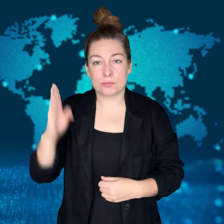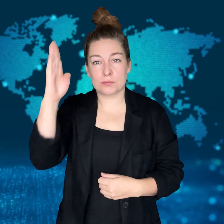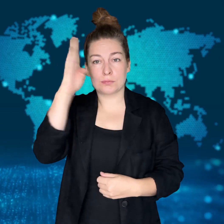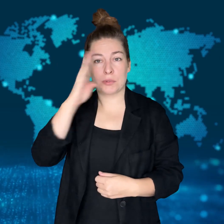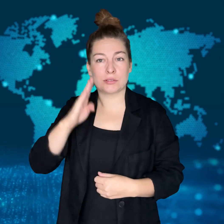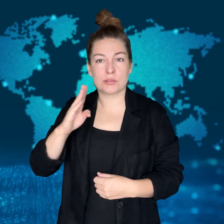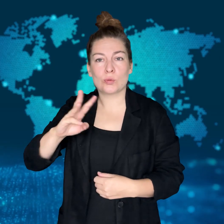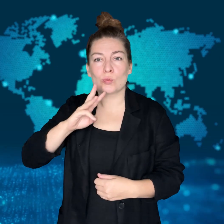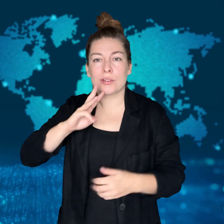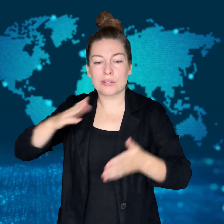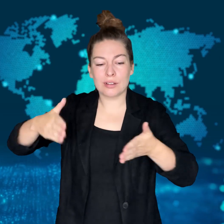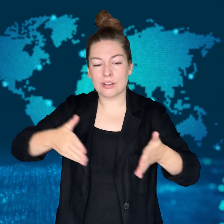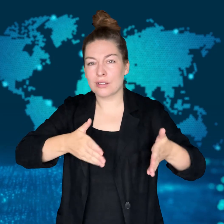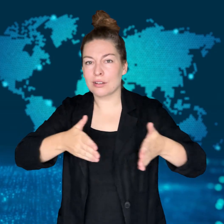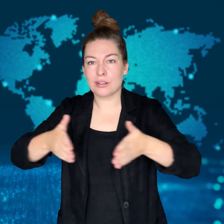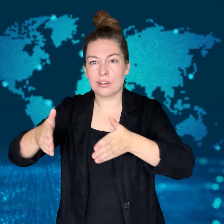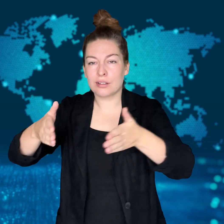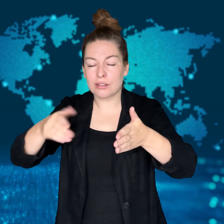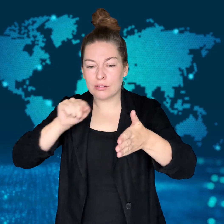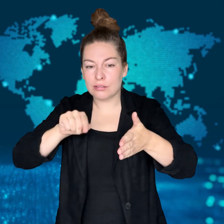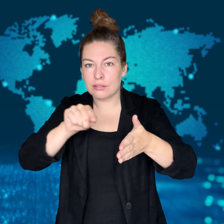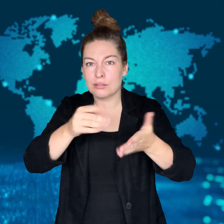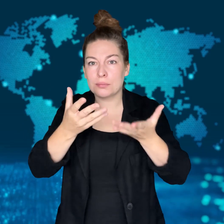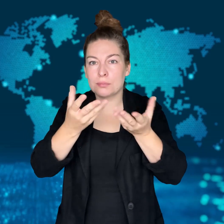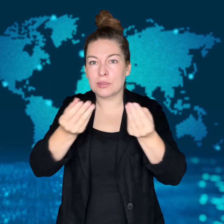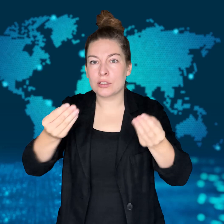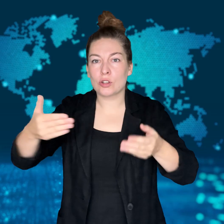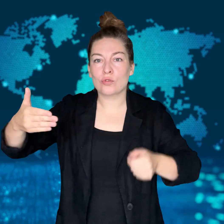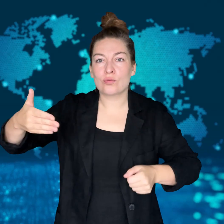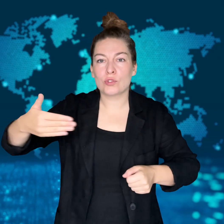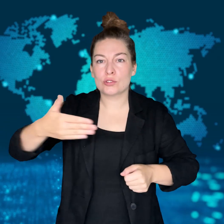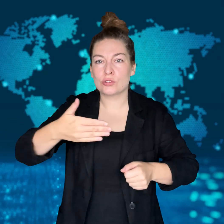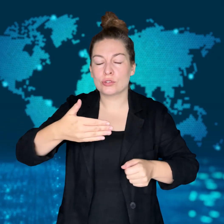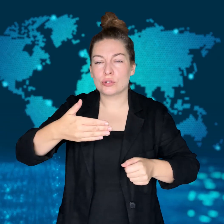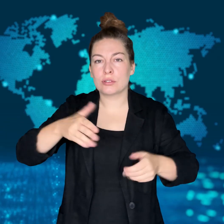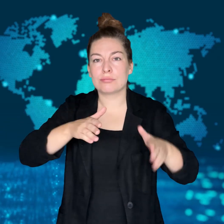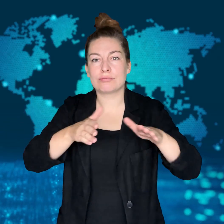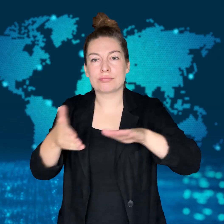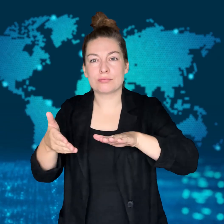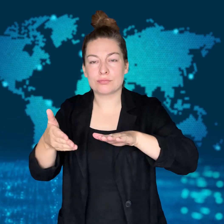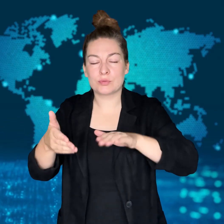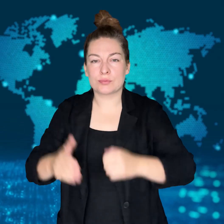Fishes found dead in river